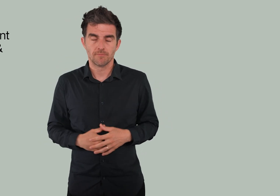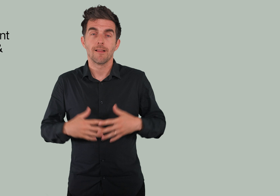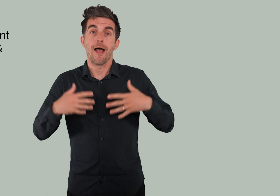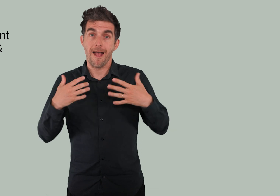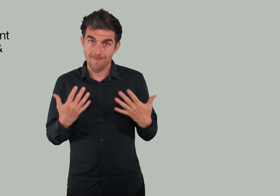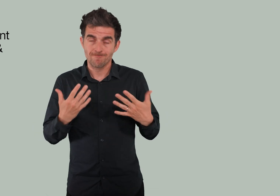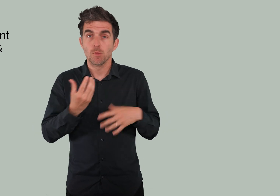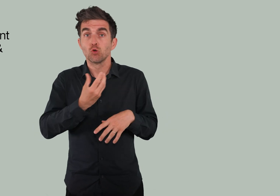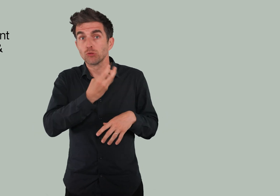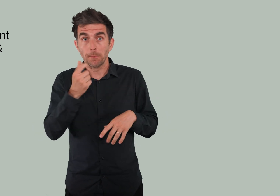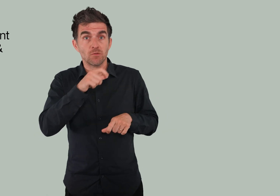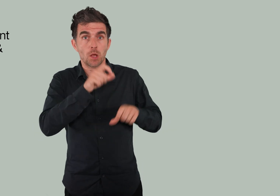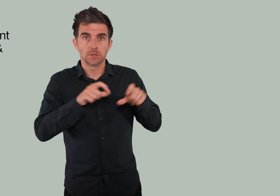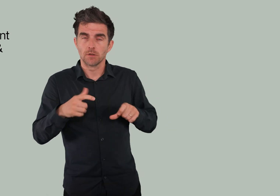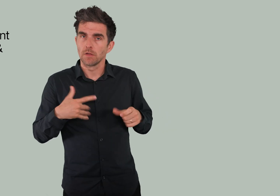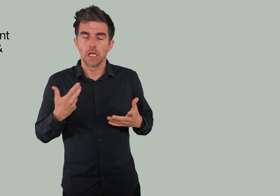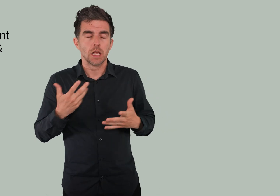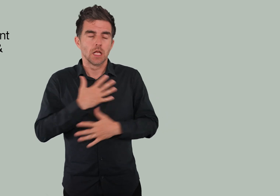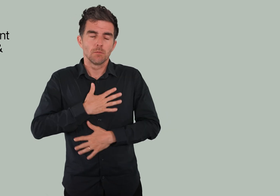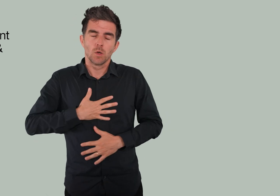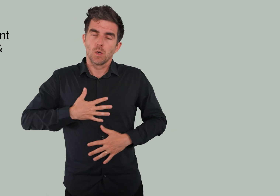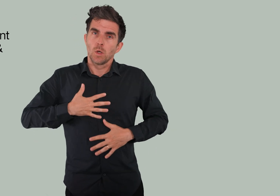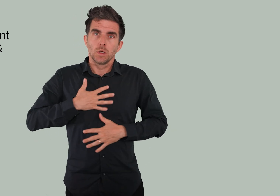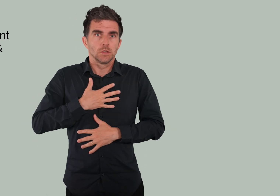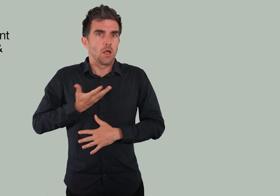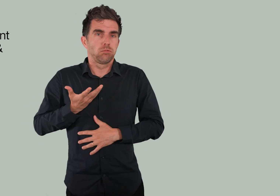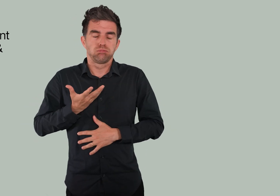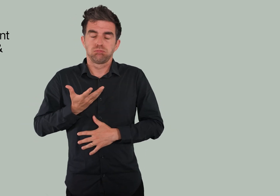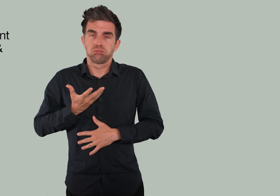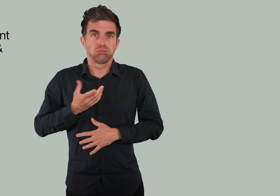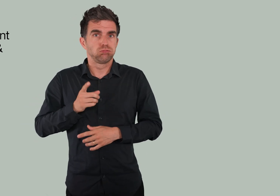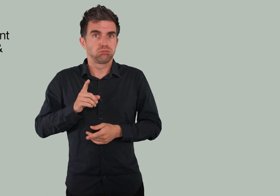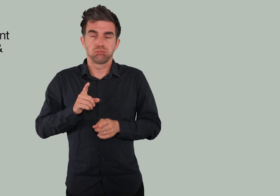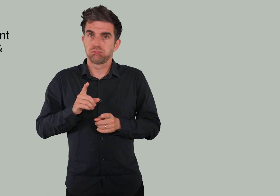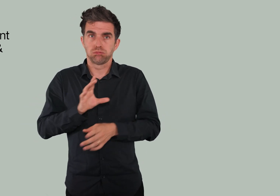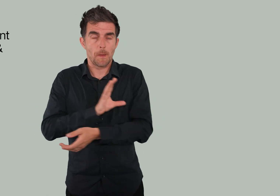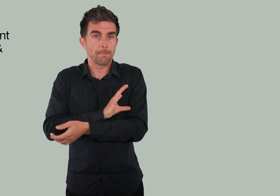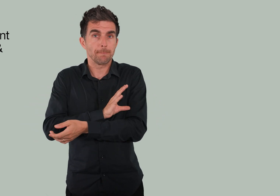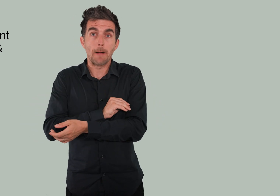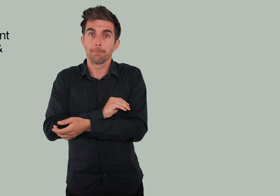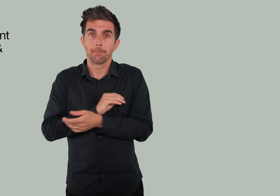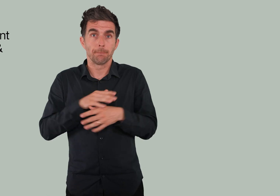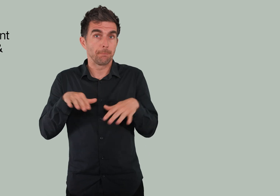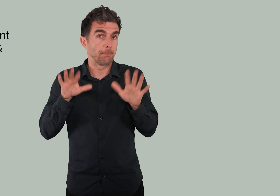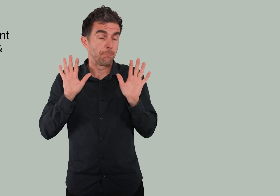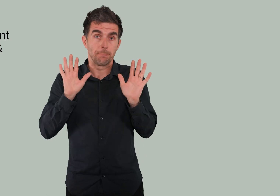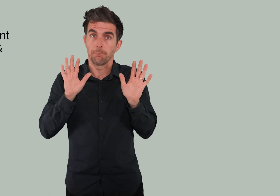However, some of these customers lack the emotional energy